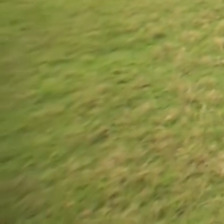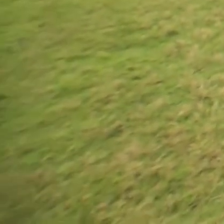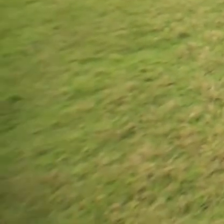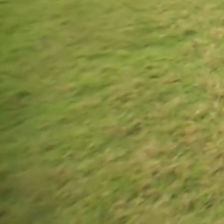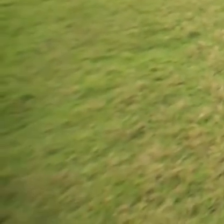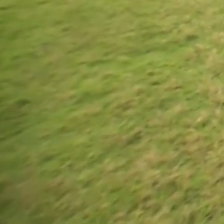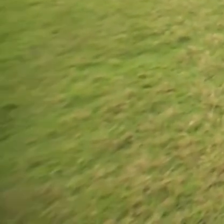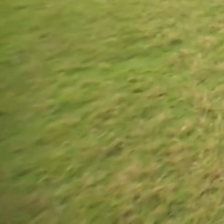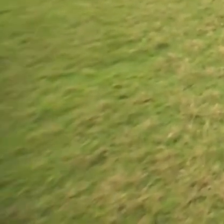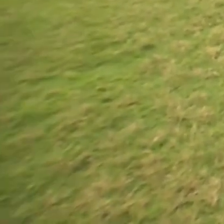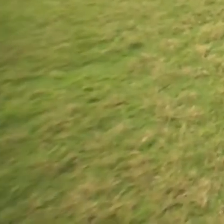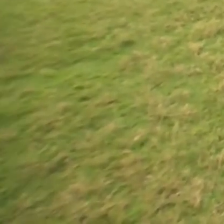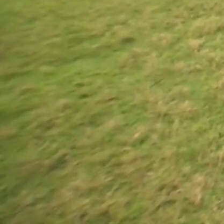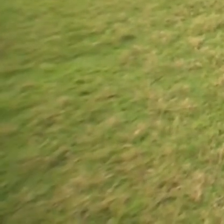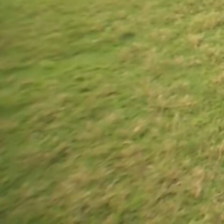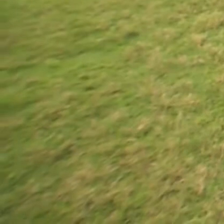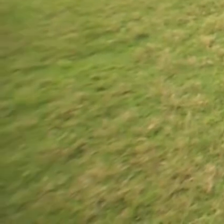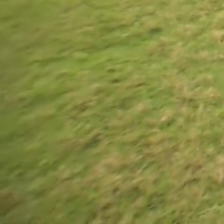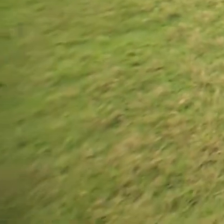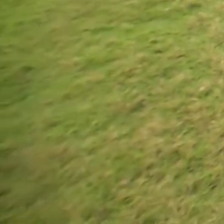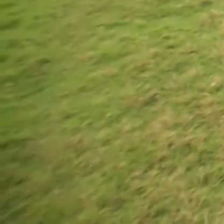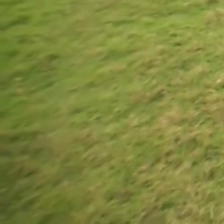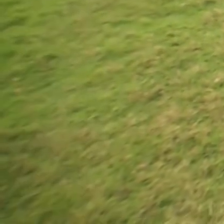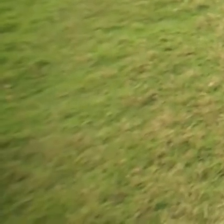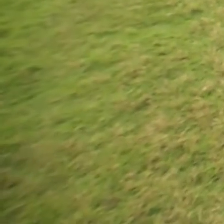Our first exercise we're going to do today is the shuffle.